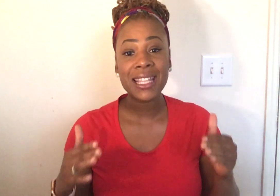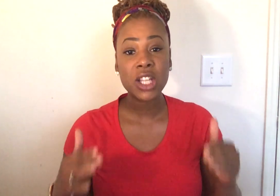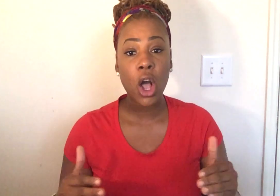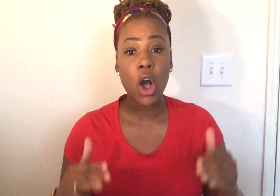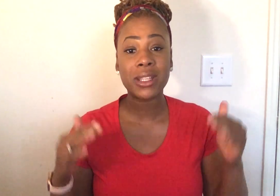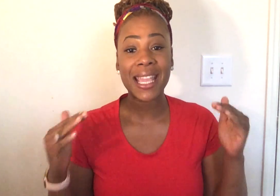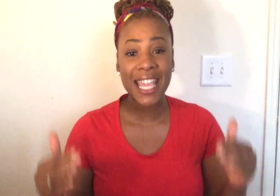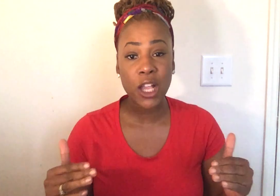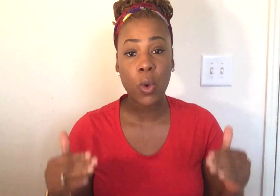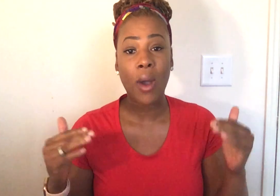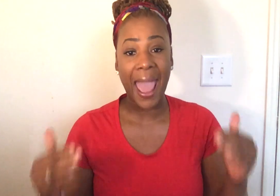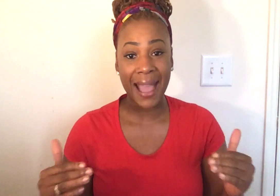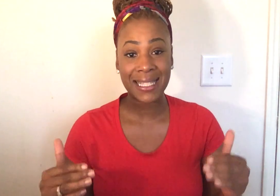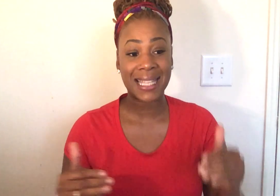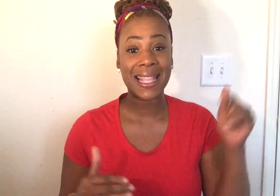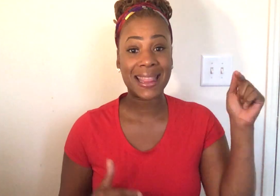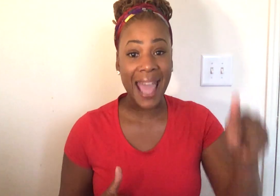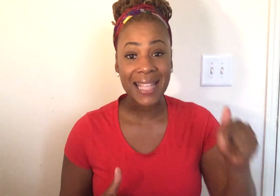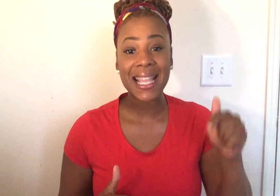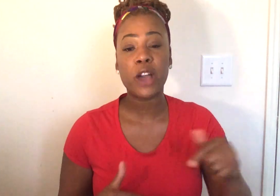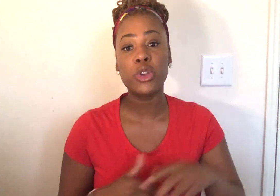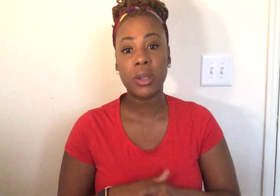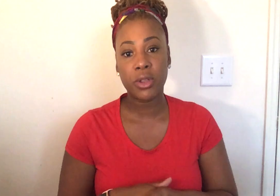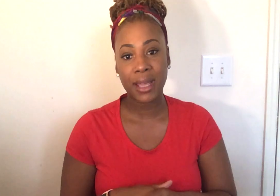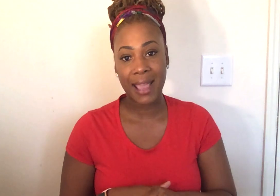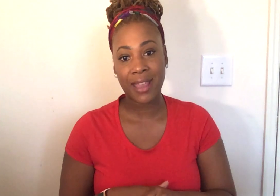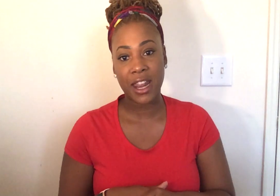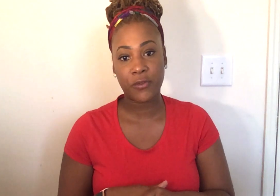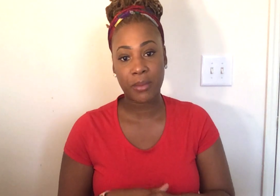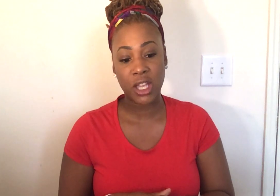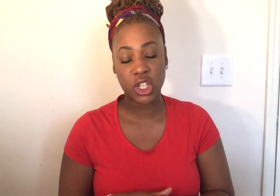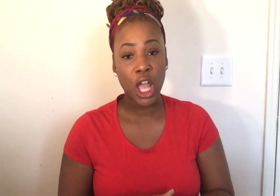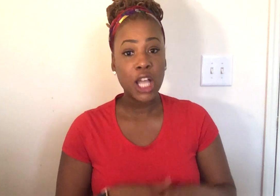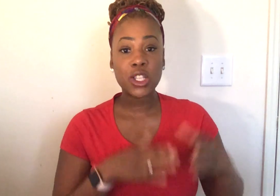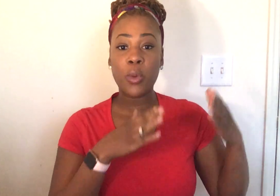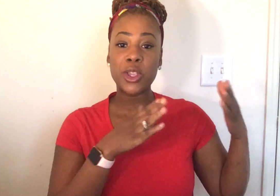called equal access that's how you communicate that information so when you